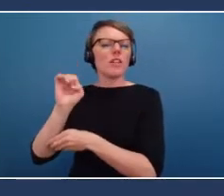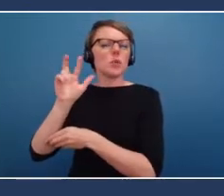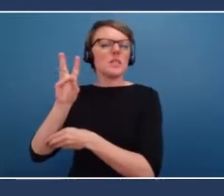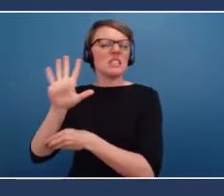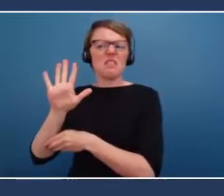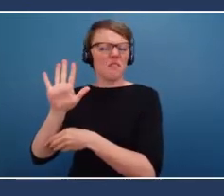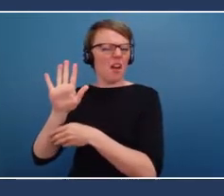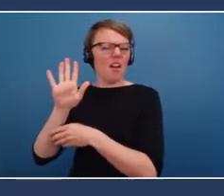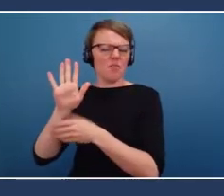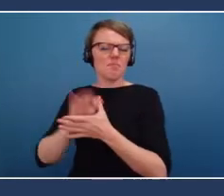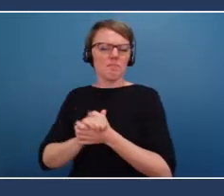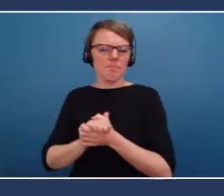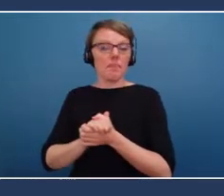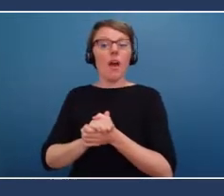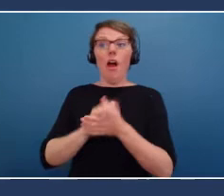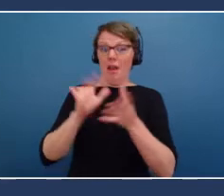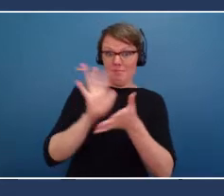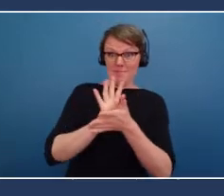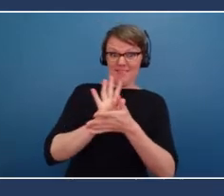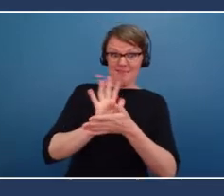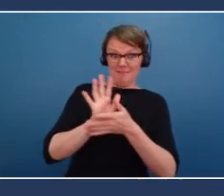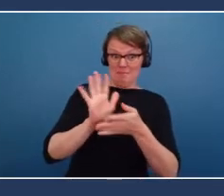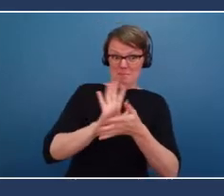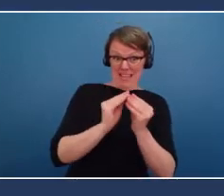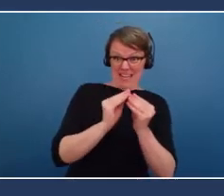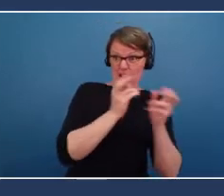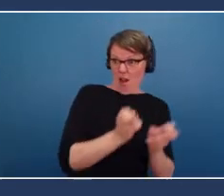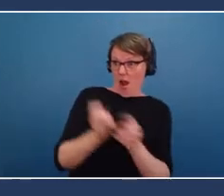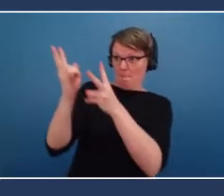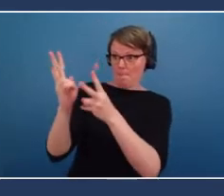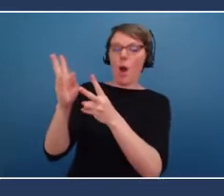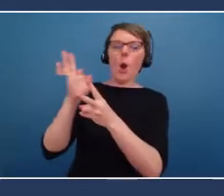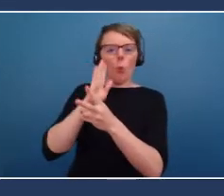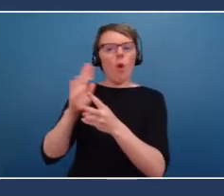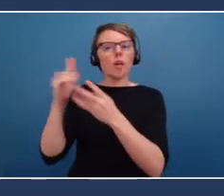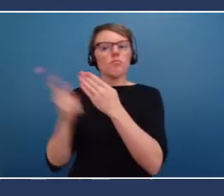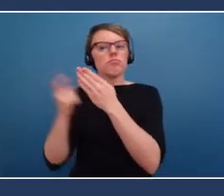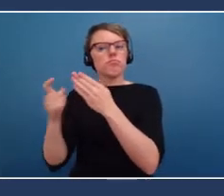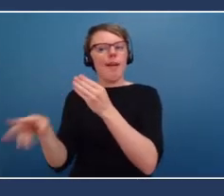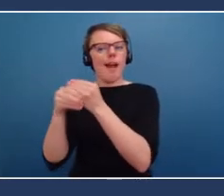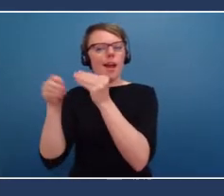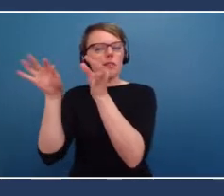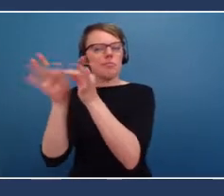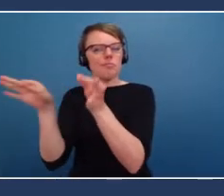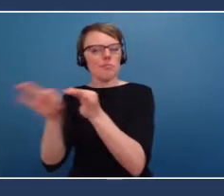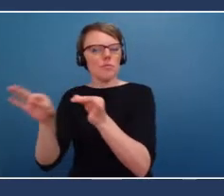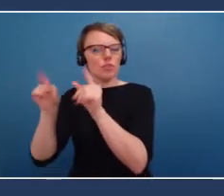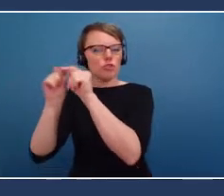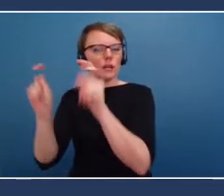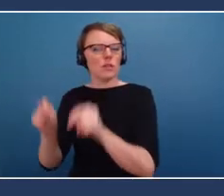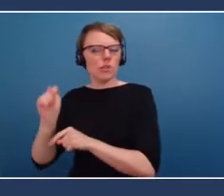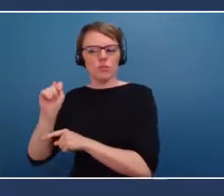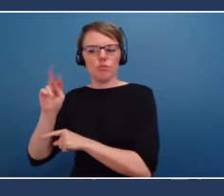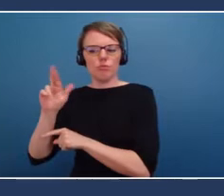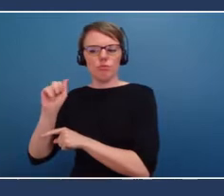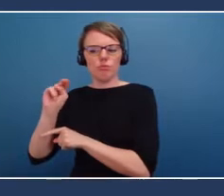the cloud, gets alter-transcribed, which means that it’s searchable by transcript. You can jump straight to key words in the meeting.